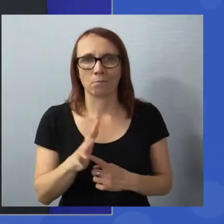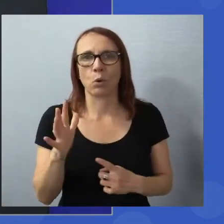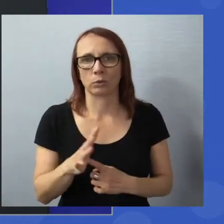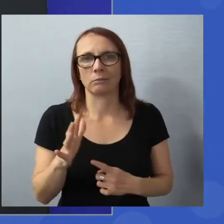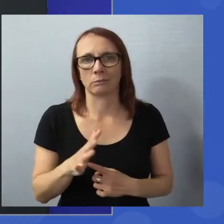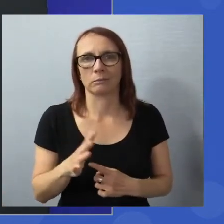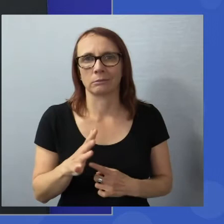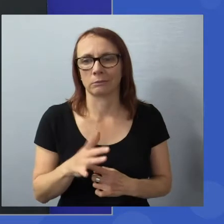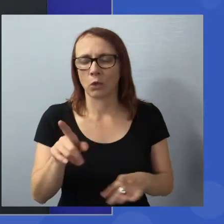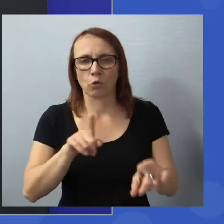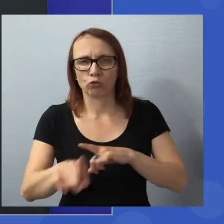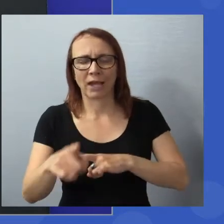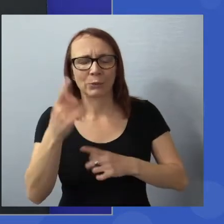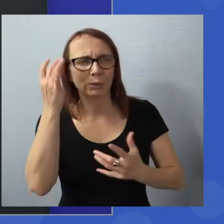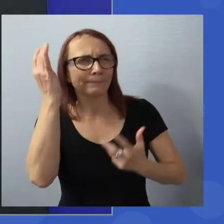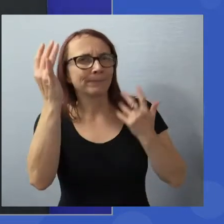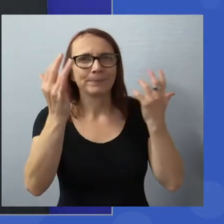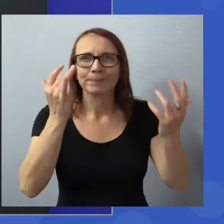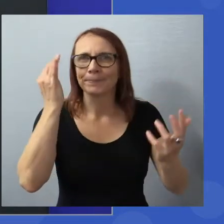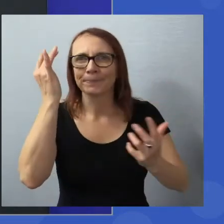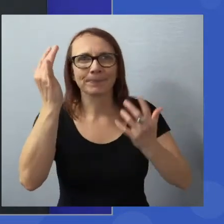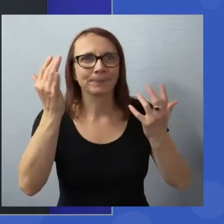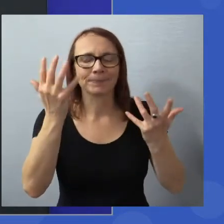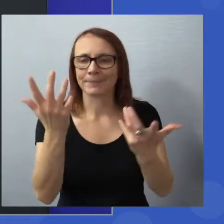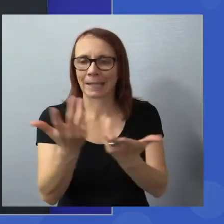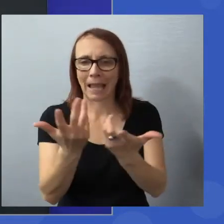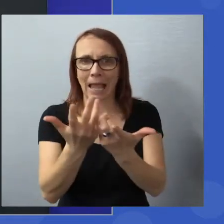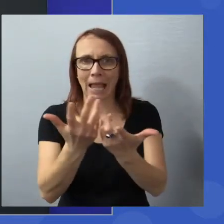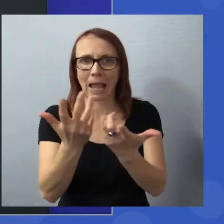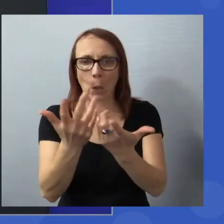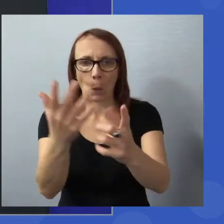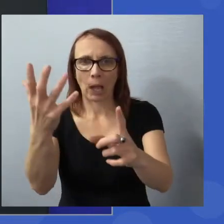trying to think about well how to achieve the kinds of actions that you've